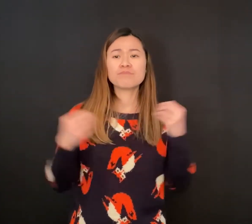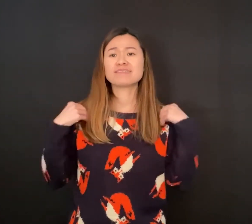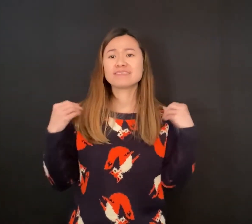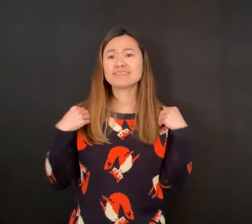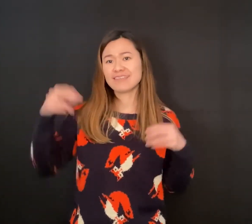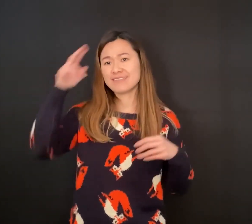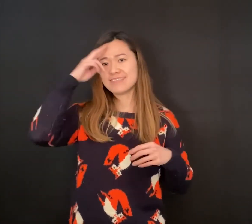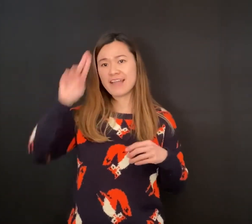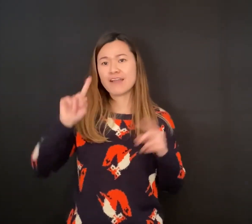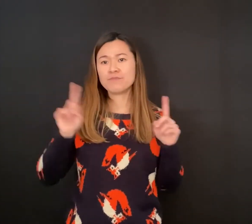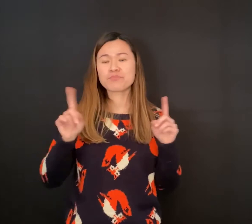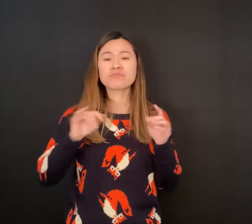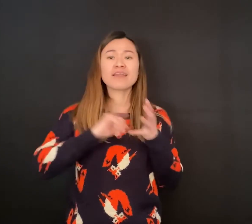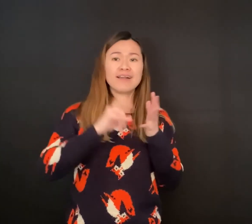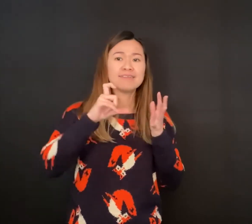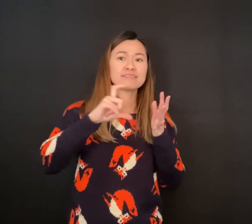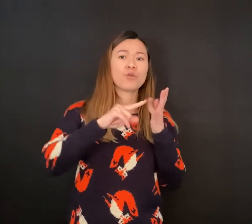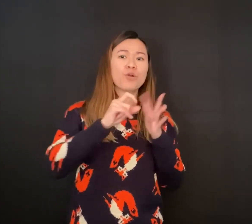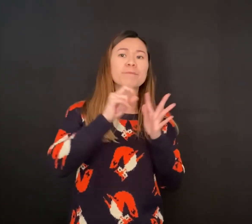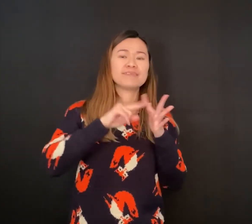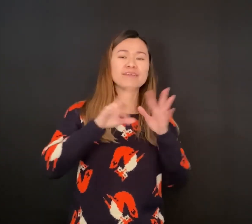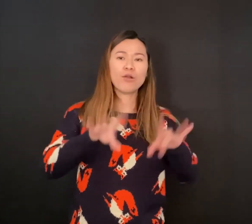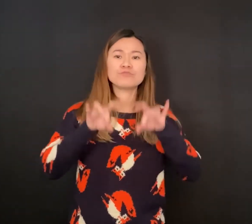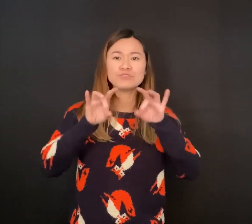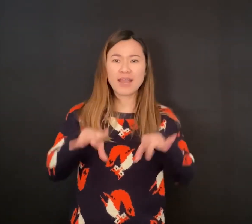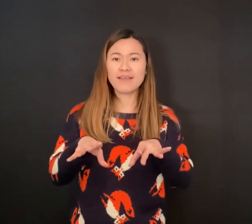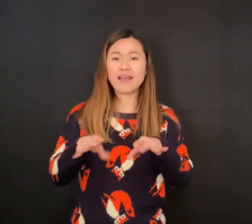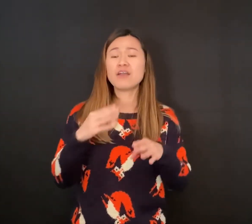business named Scope Australia.